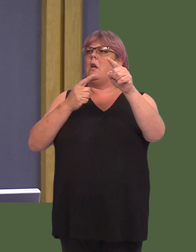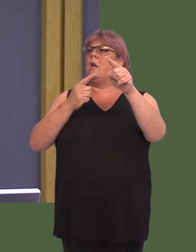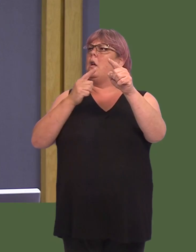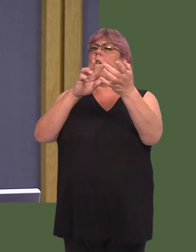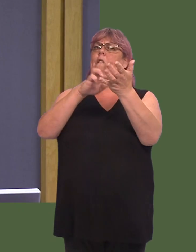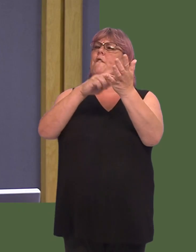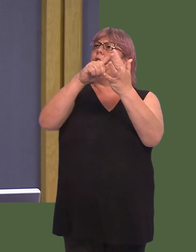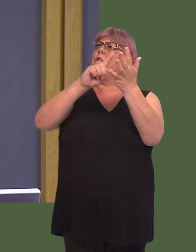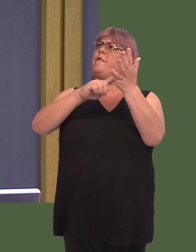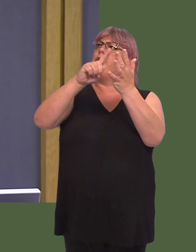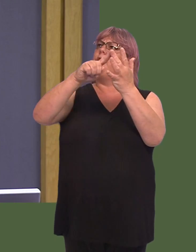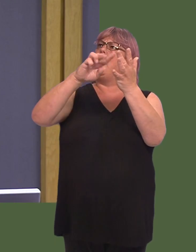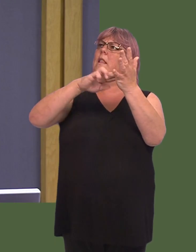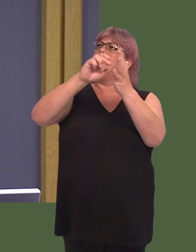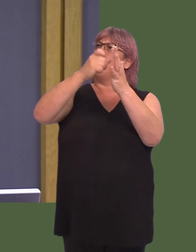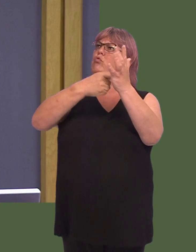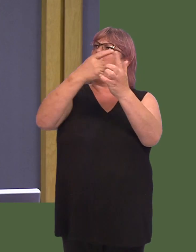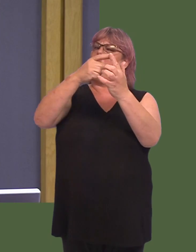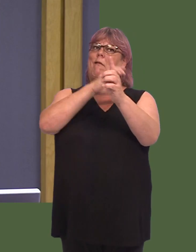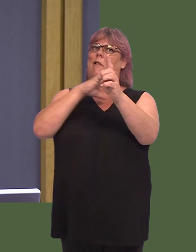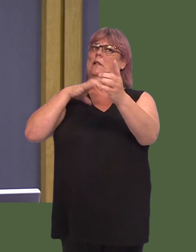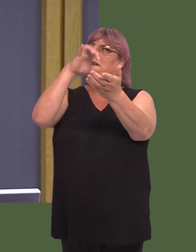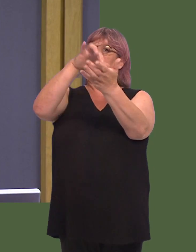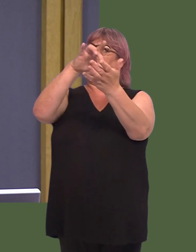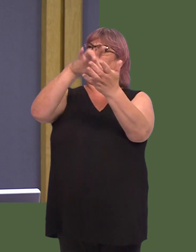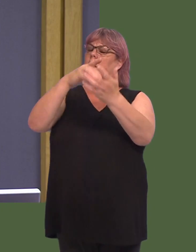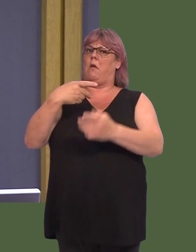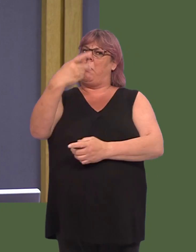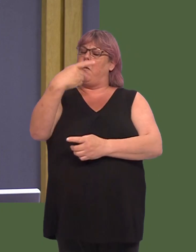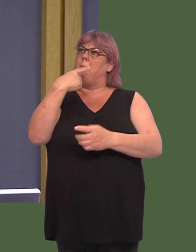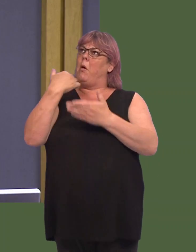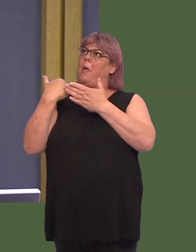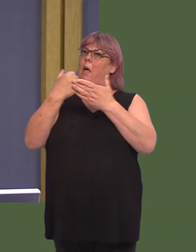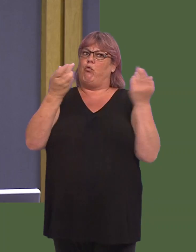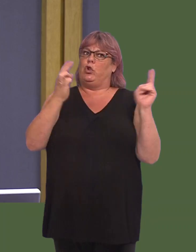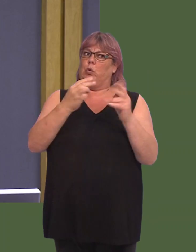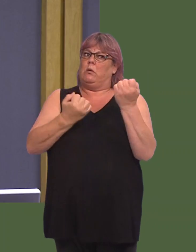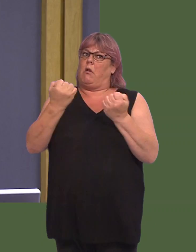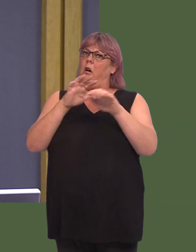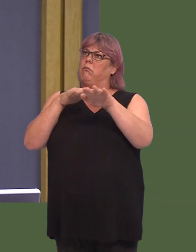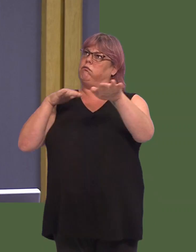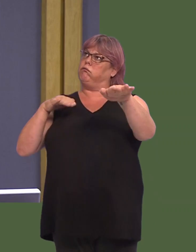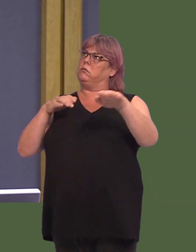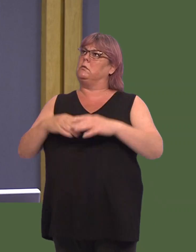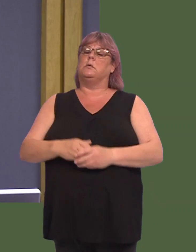go in the centre of the new build of the Velindre cancer centre—that these will aid traffic congestion in the city of Cardiff?